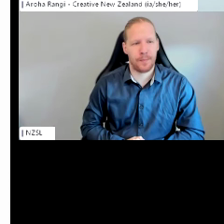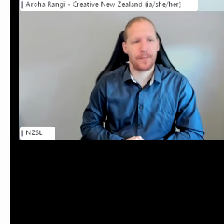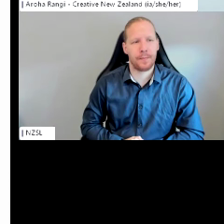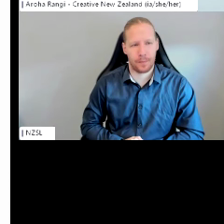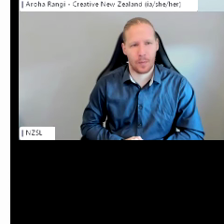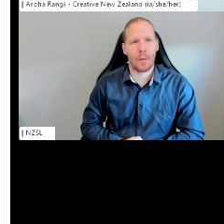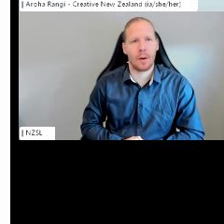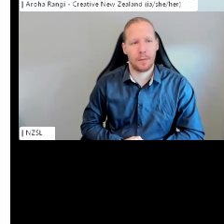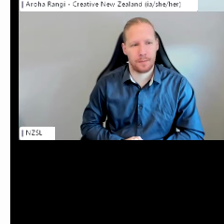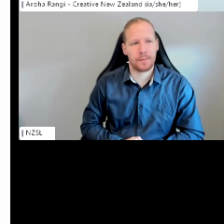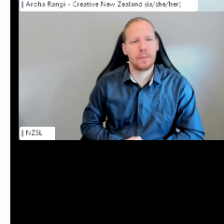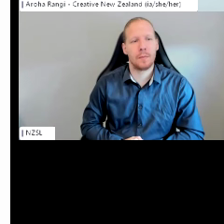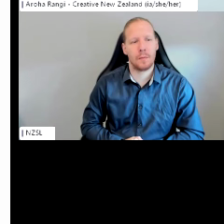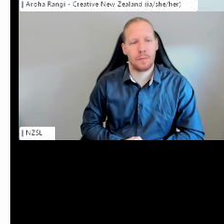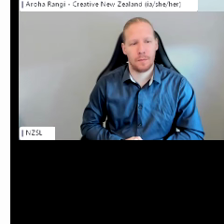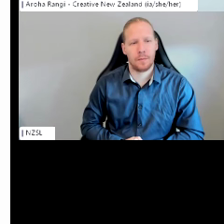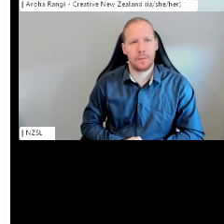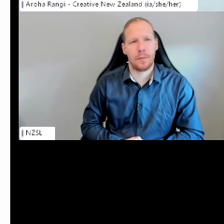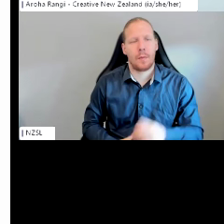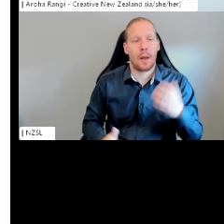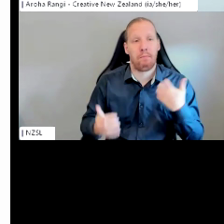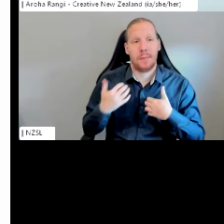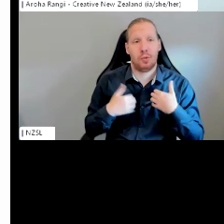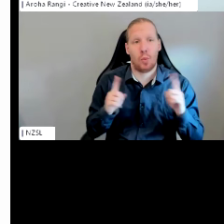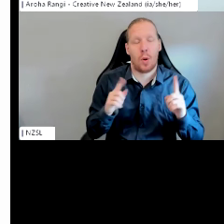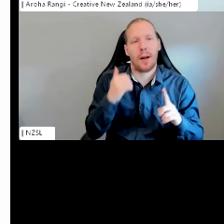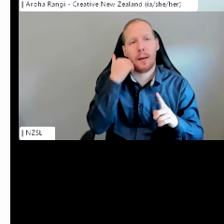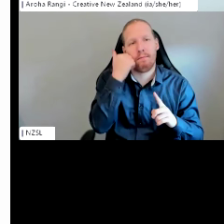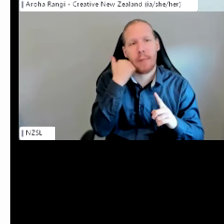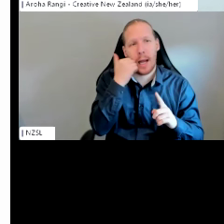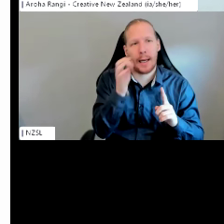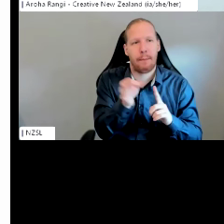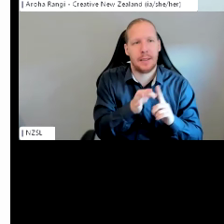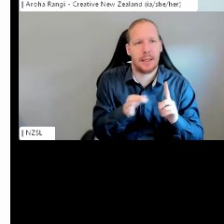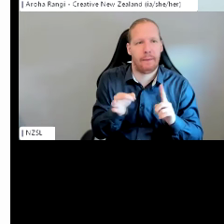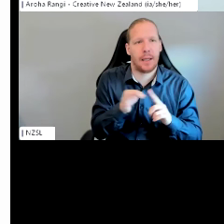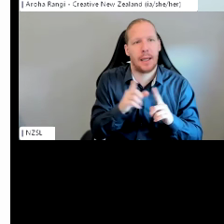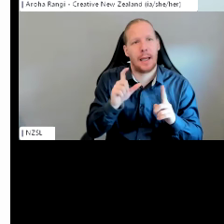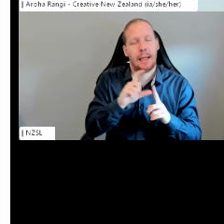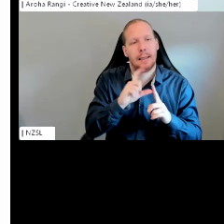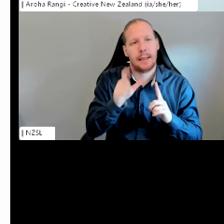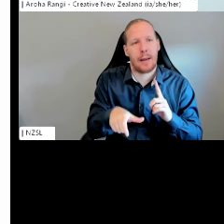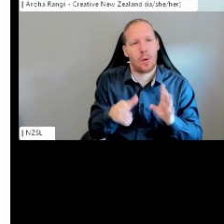uh Māori Pacific disabled younger audiences who are the ones that are missing out on